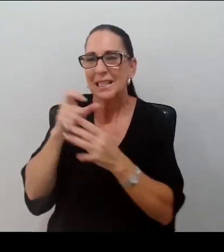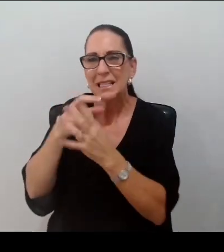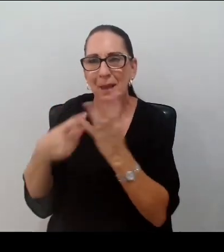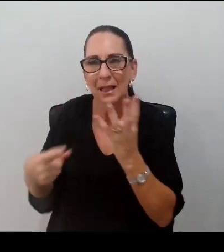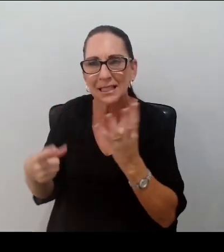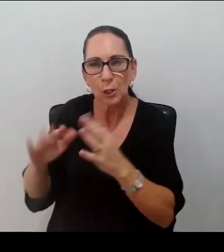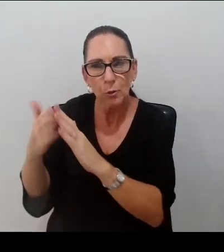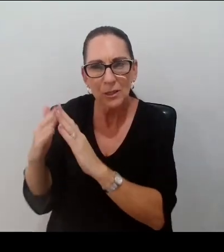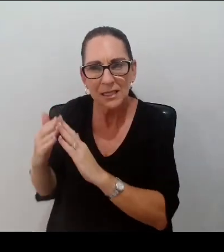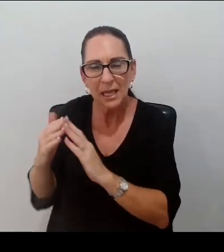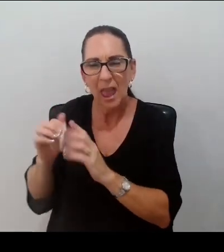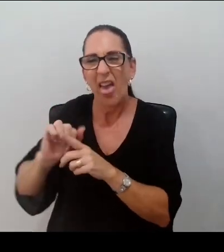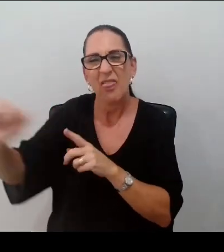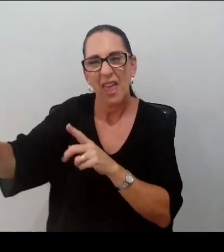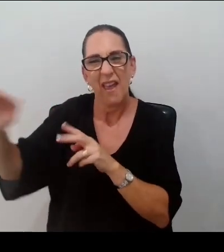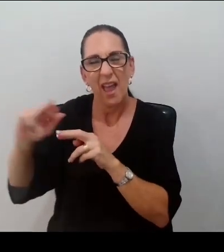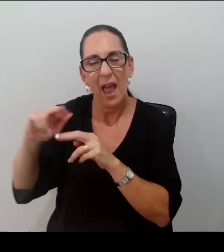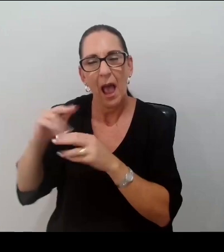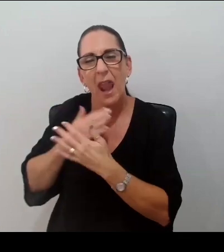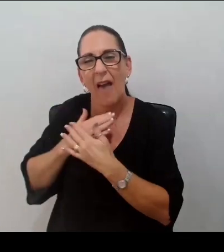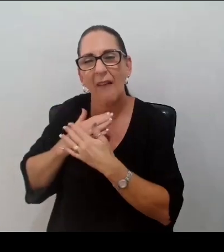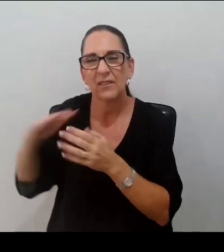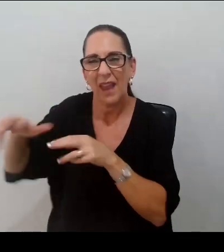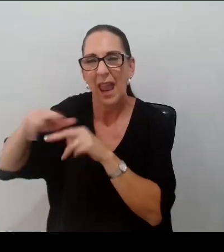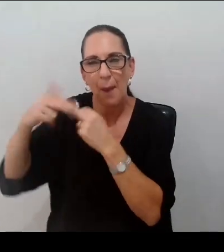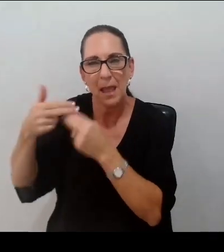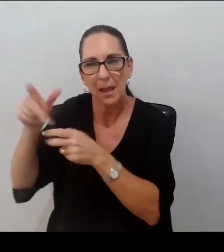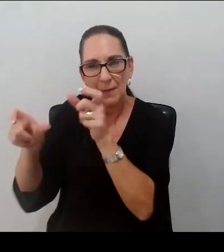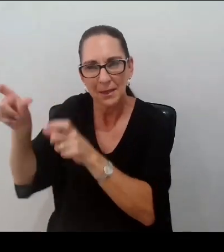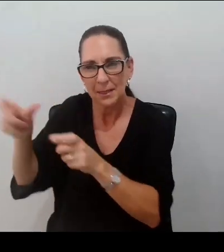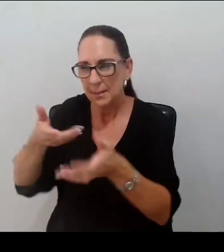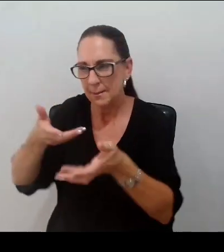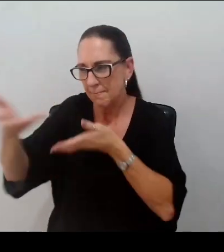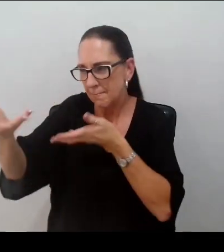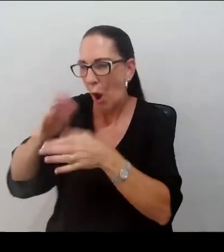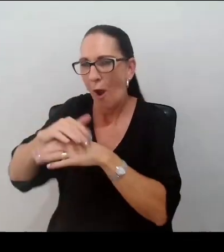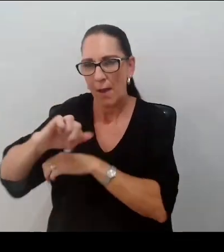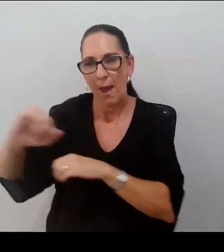about the use of restrictive practices, including people’s own lived experience.